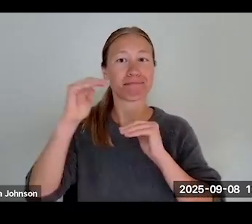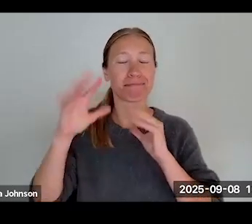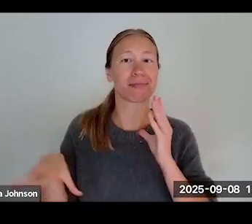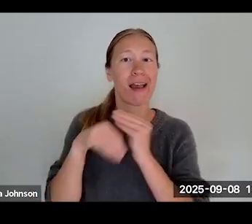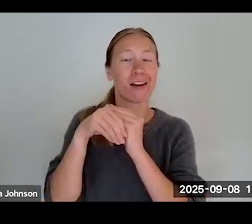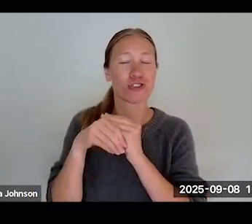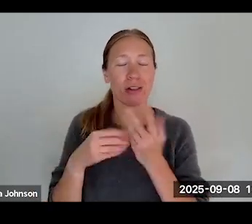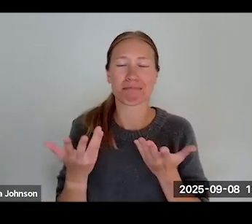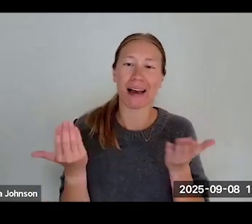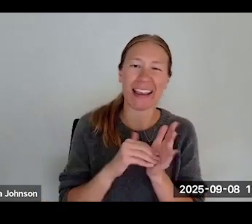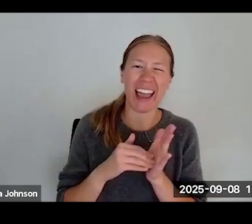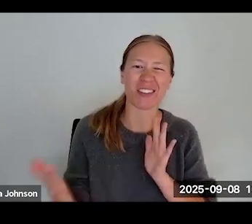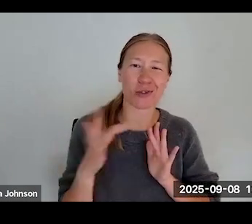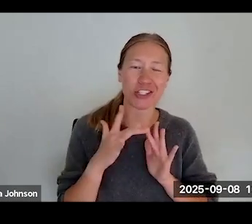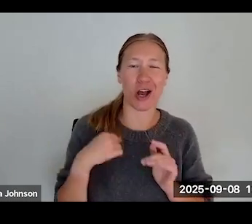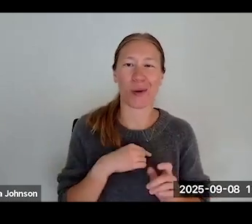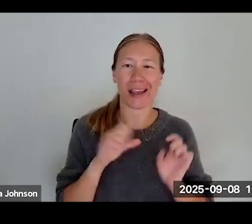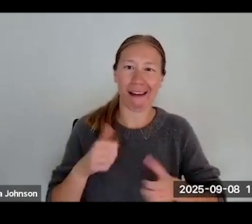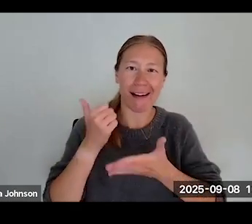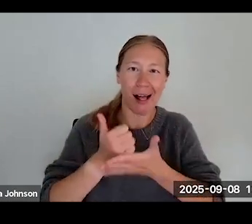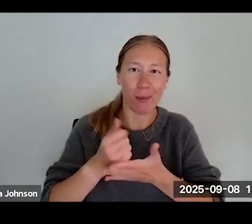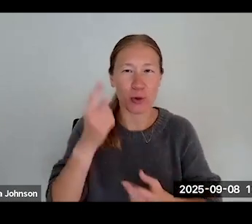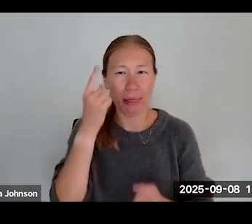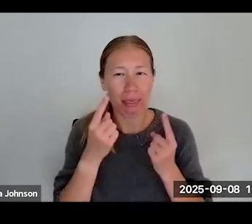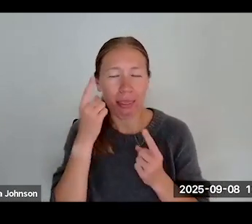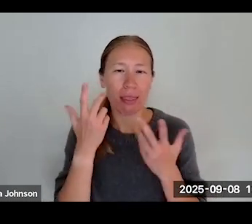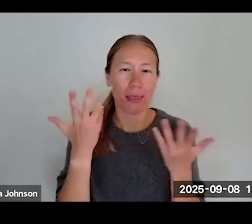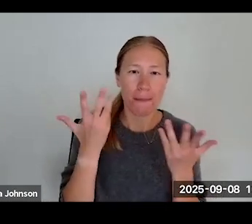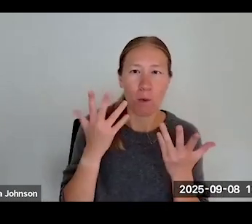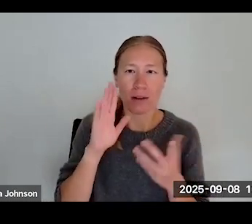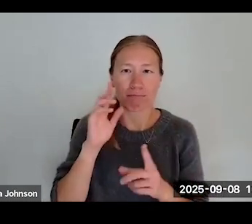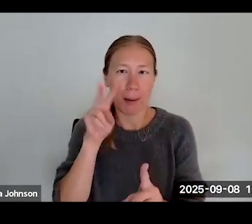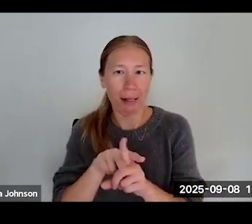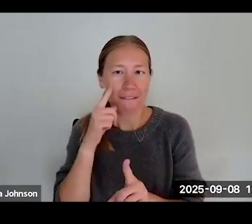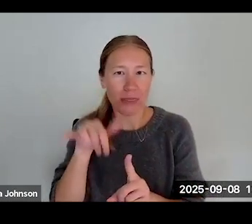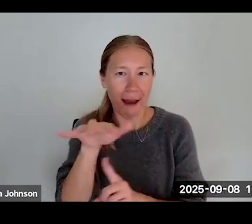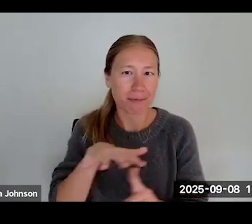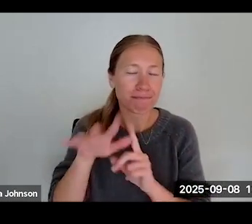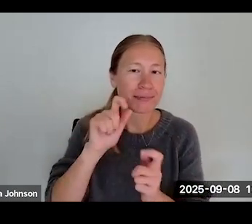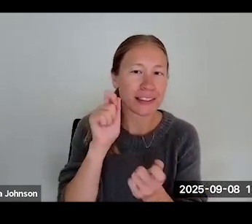and we can help you think through which standards we can apply to that context. And then the third principle here